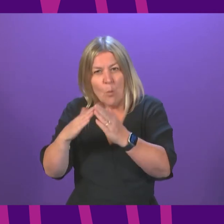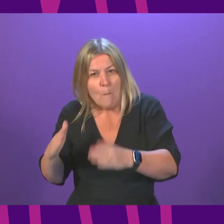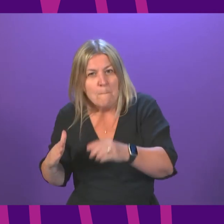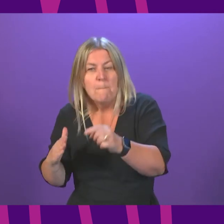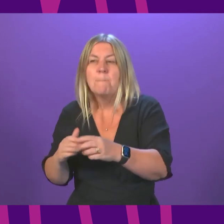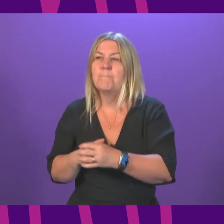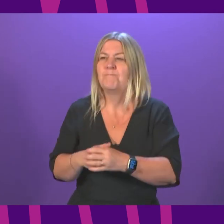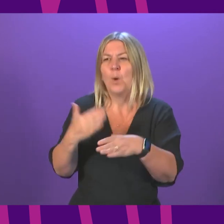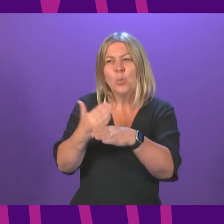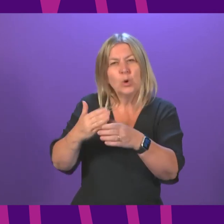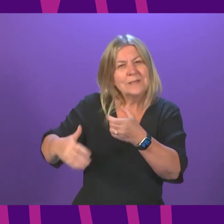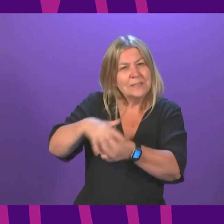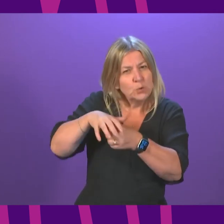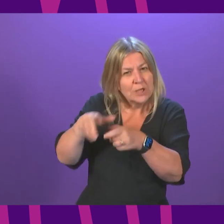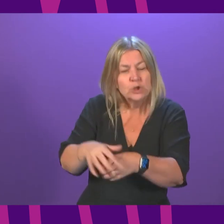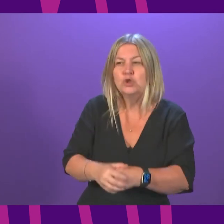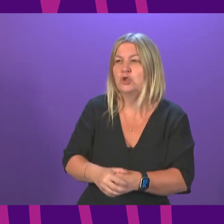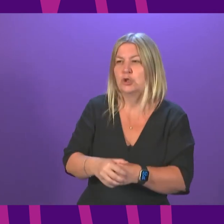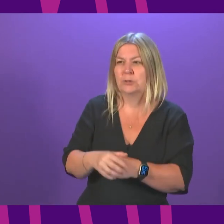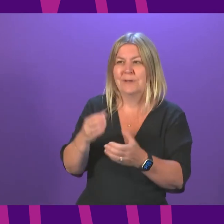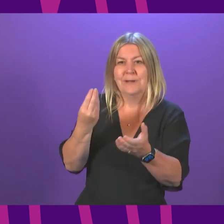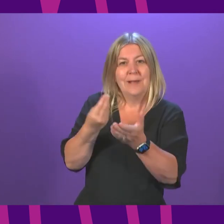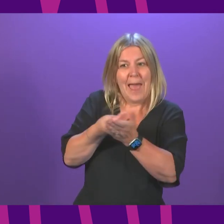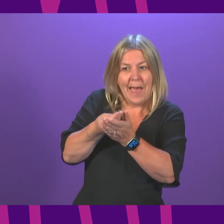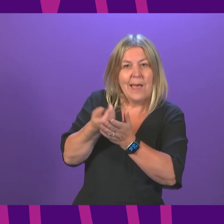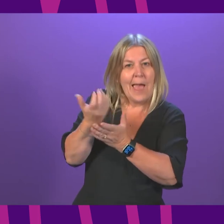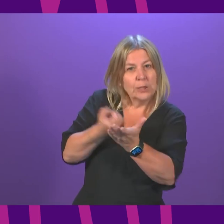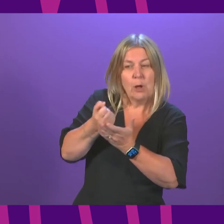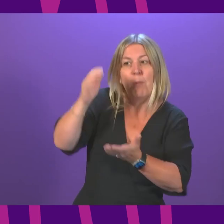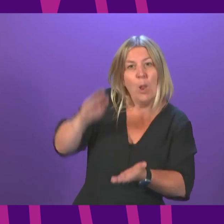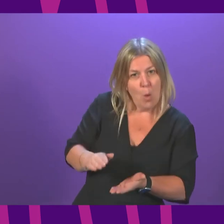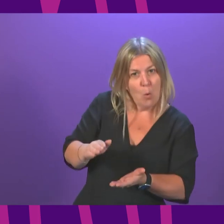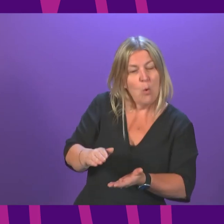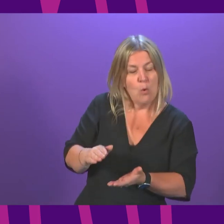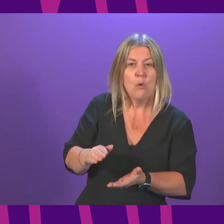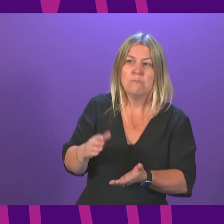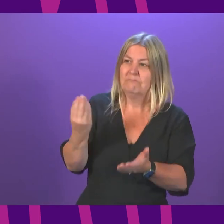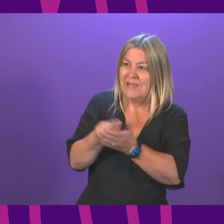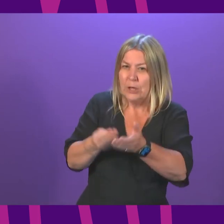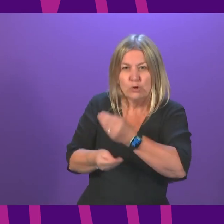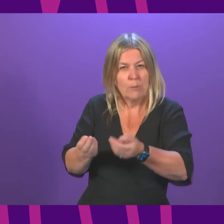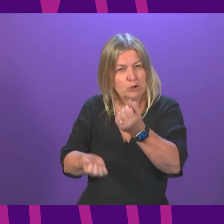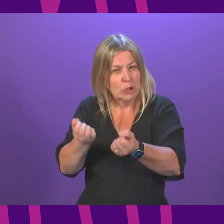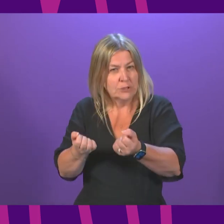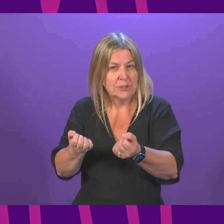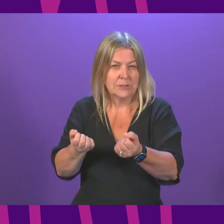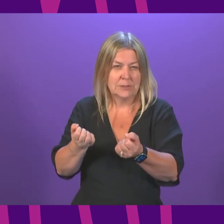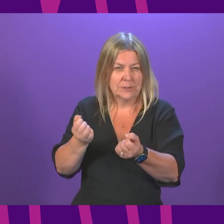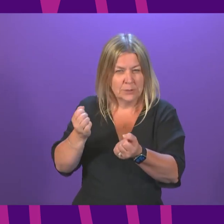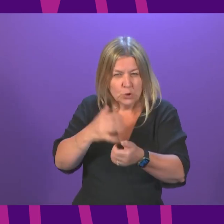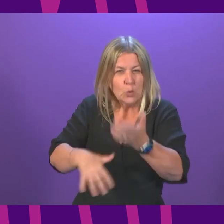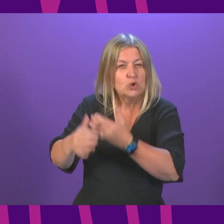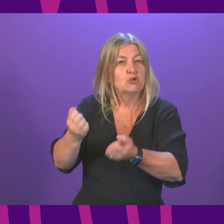so we now have something to take their place. The purpose of the bill is not to introduce